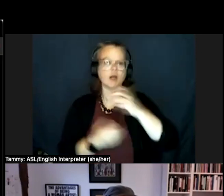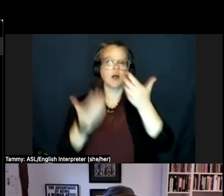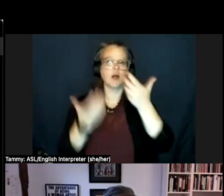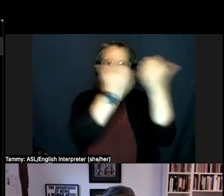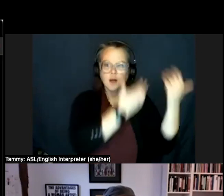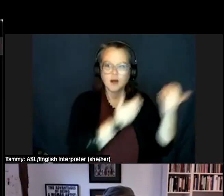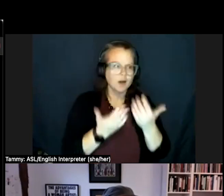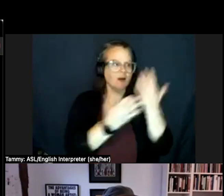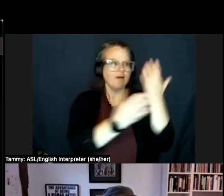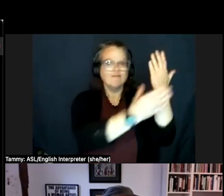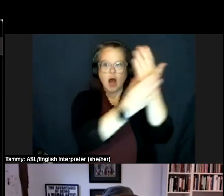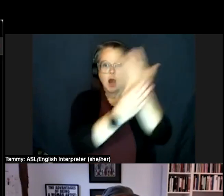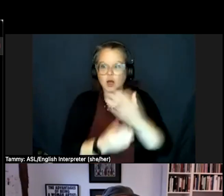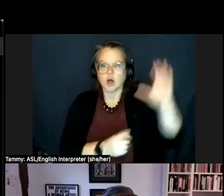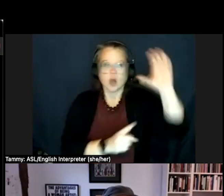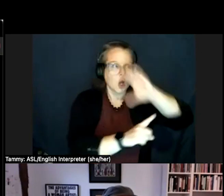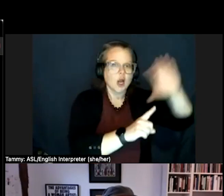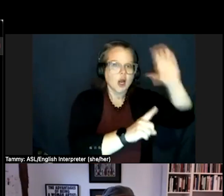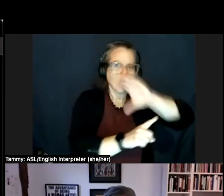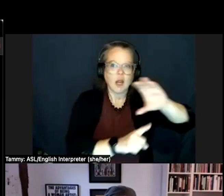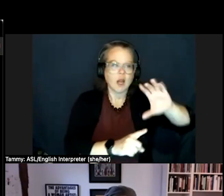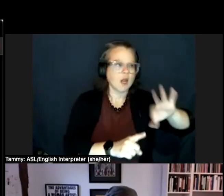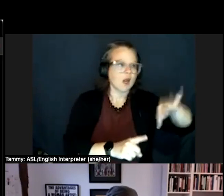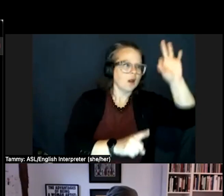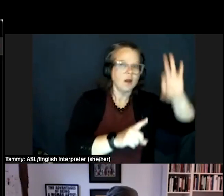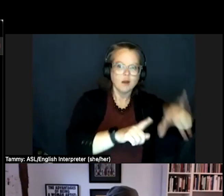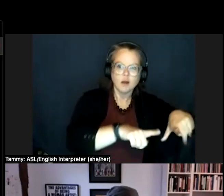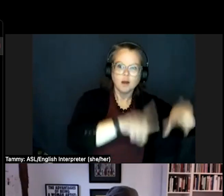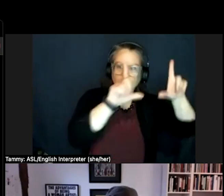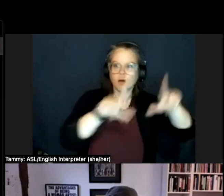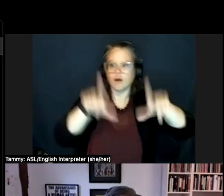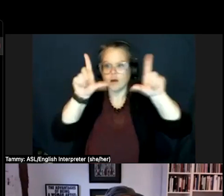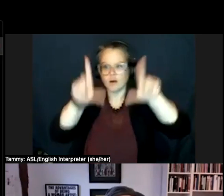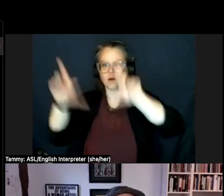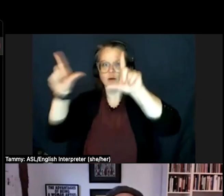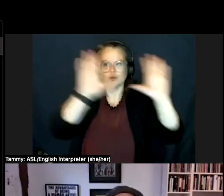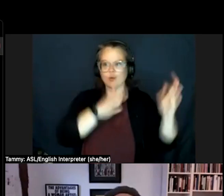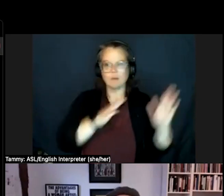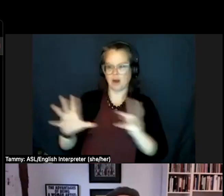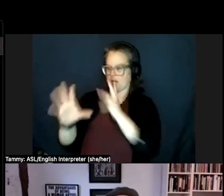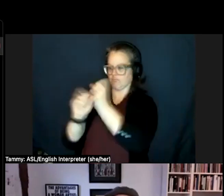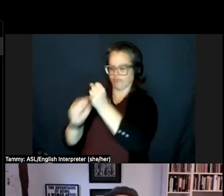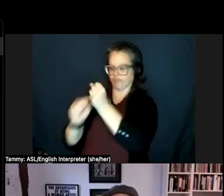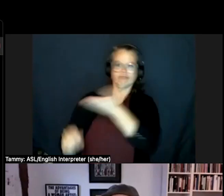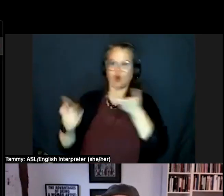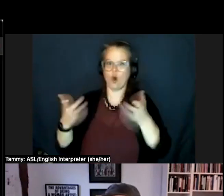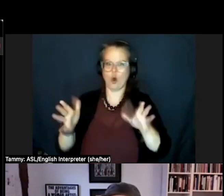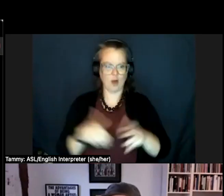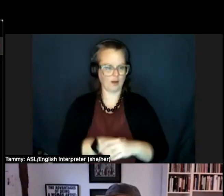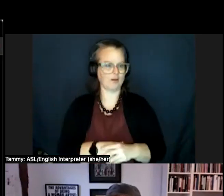our submissions. I'll say next slide, but there's not much on there. We have a form on our website,